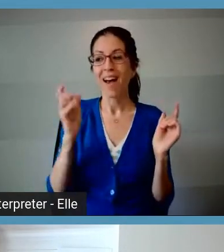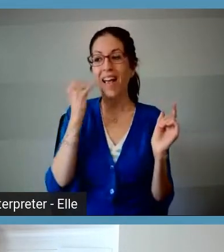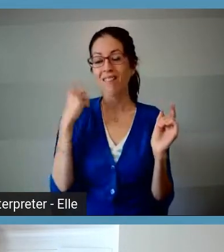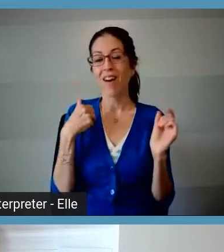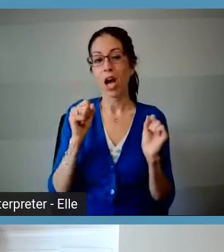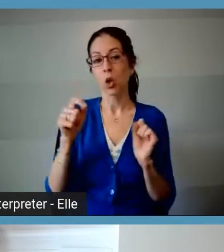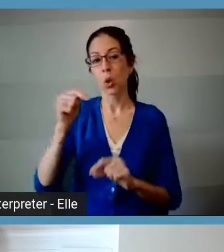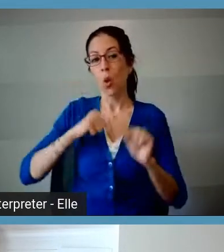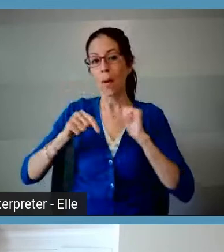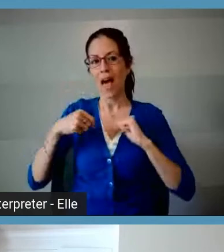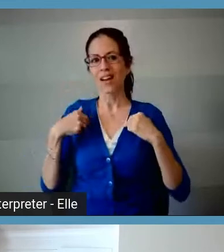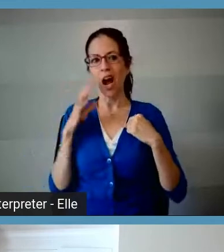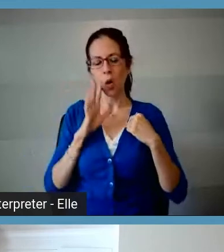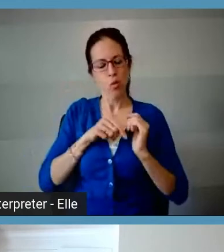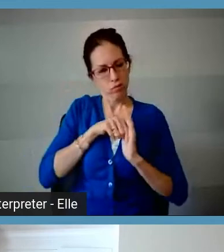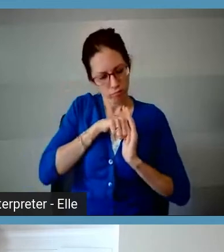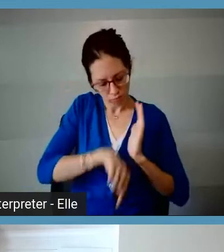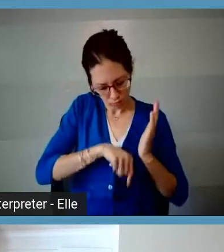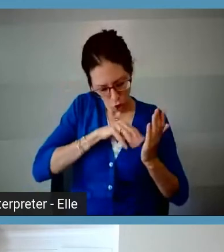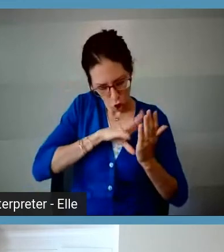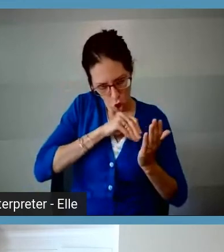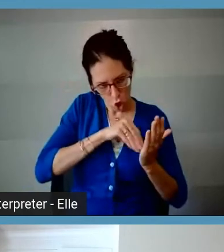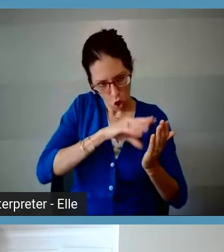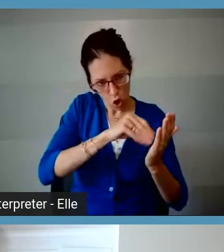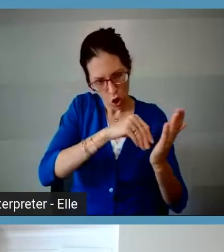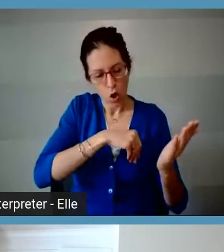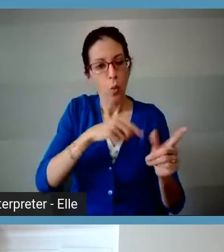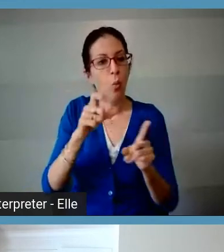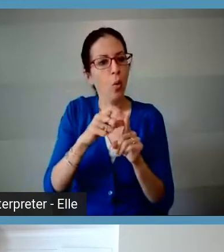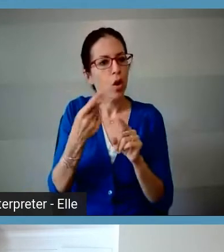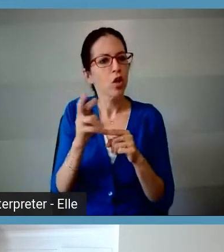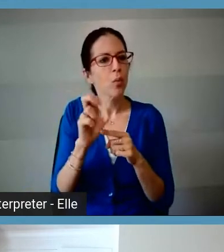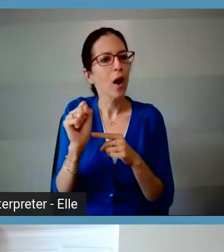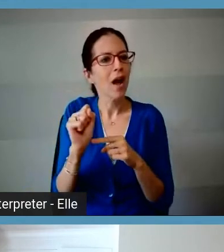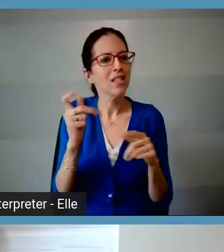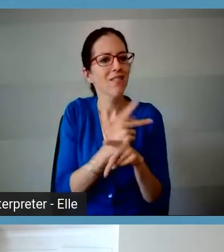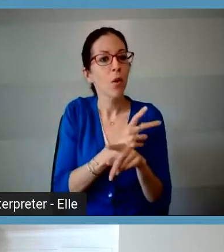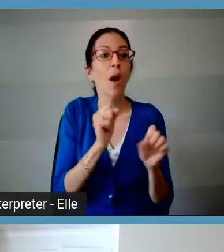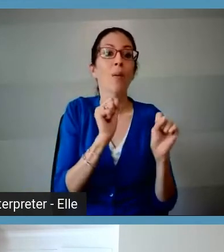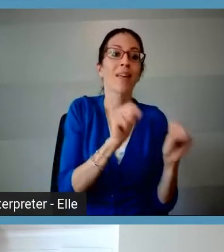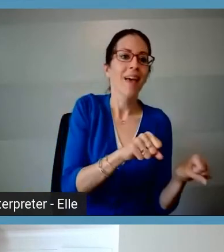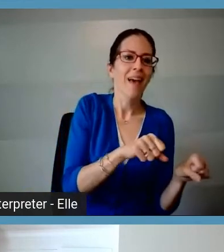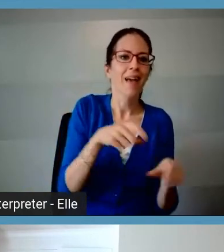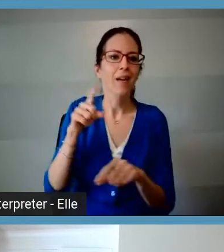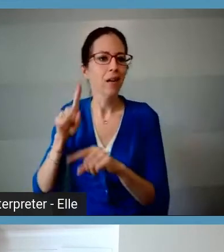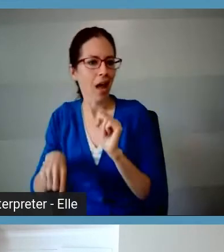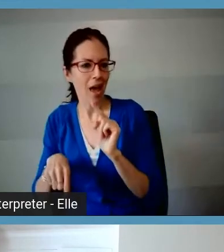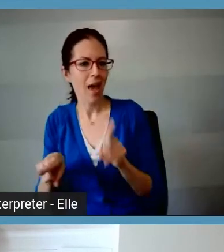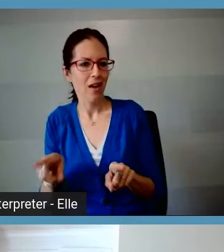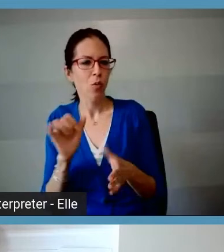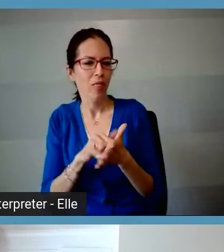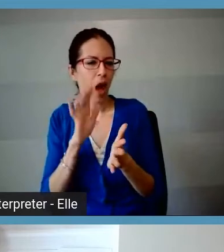WordPress and what can and cannot do, that might have changed how I approach some things.